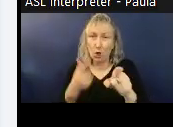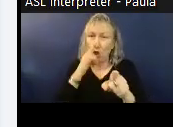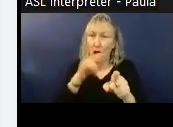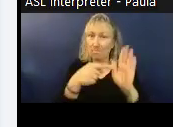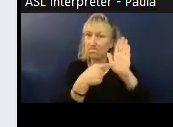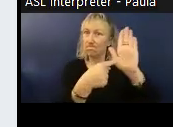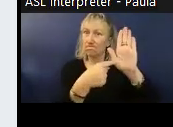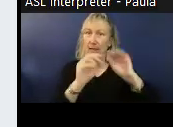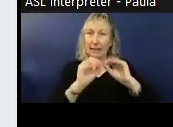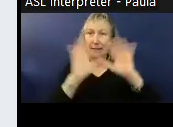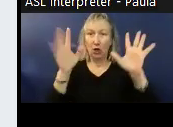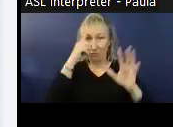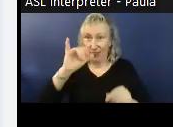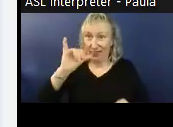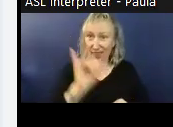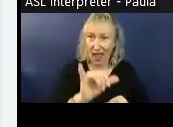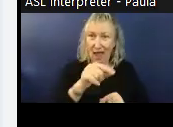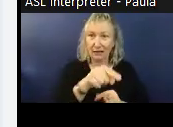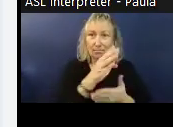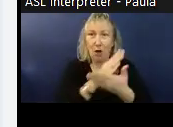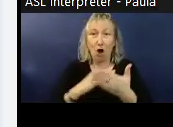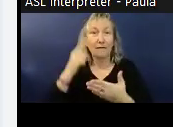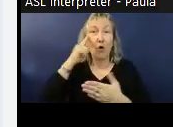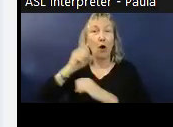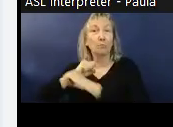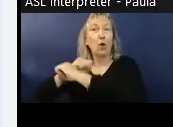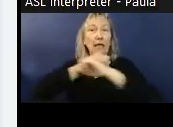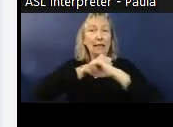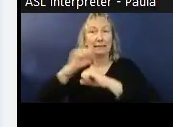for this special protect protective statuses and not for anyone.